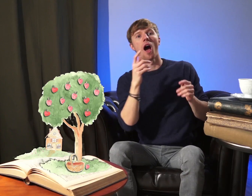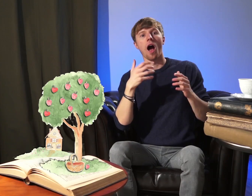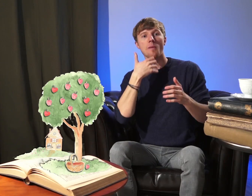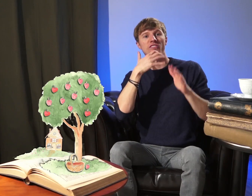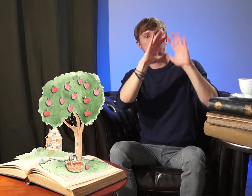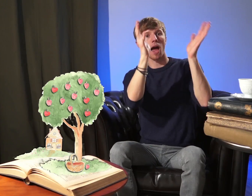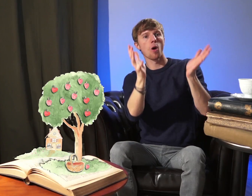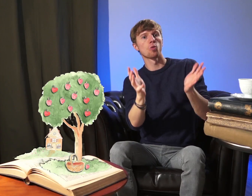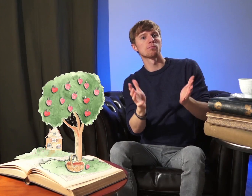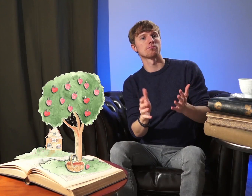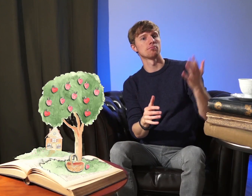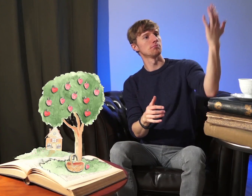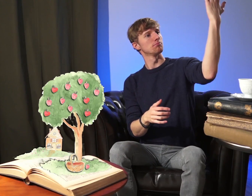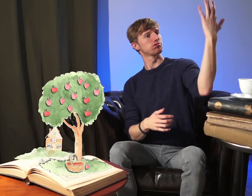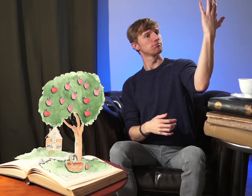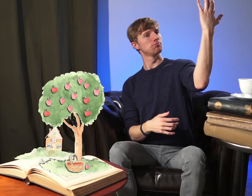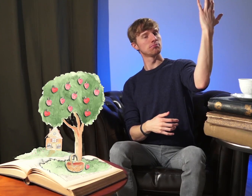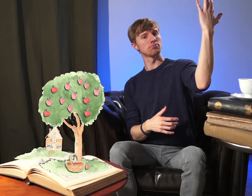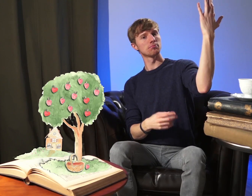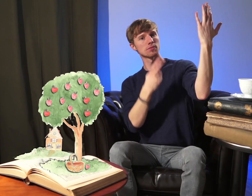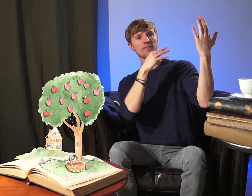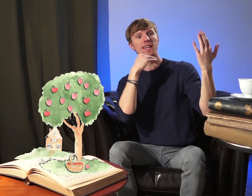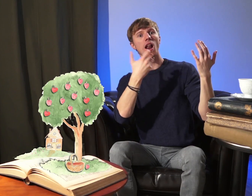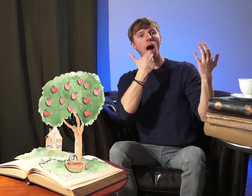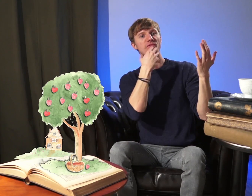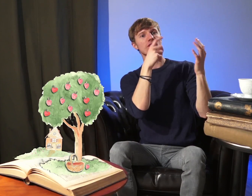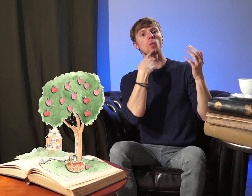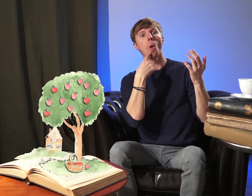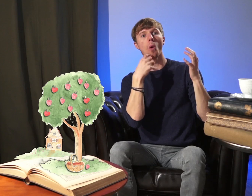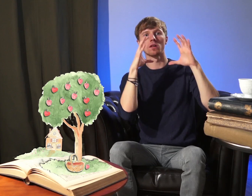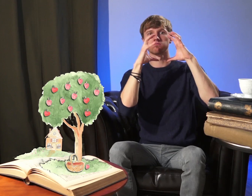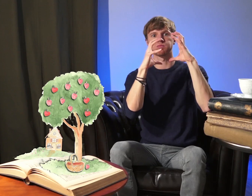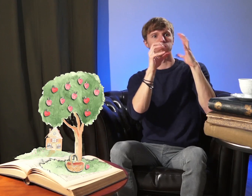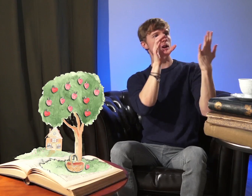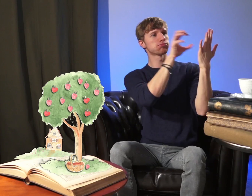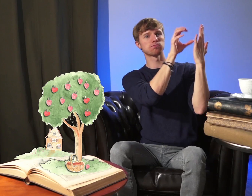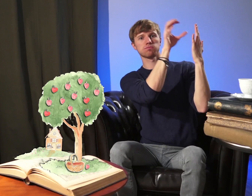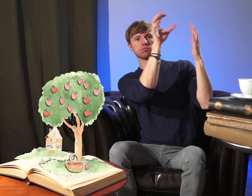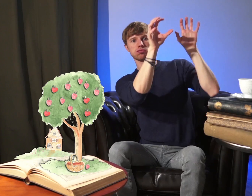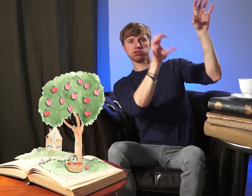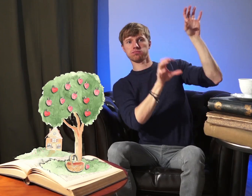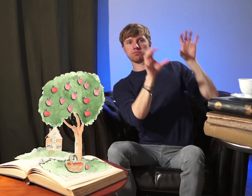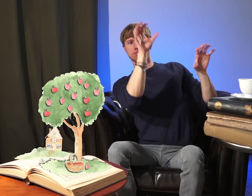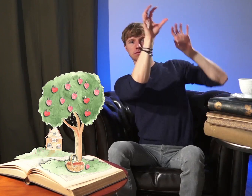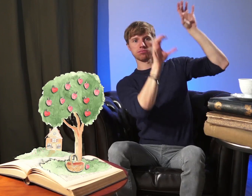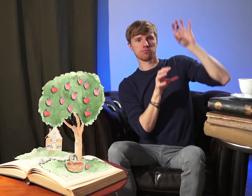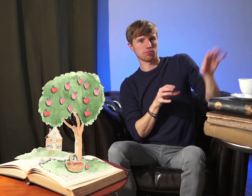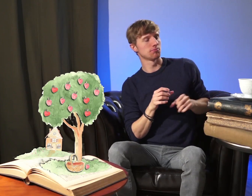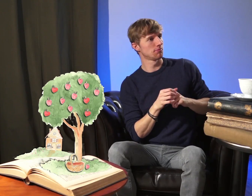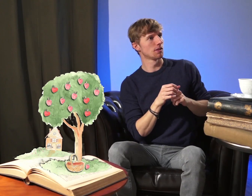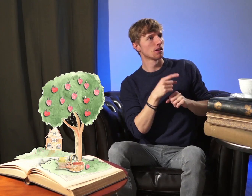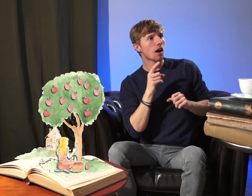After another short while, she passed an apple tree. A great many pretty red apples hung from it.